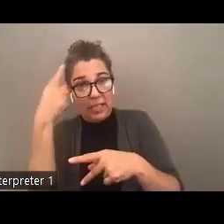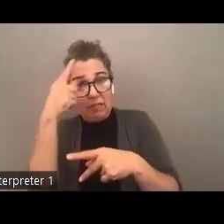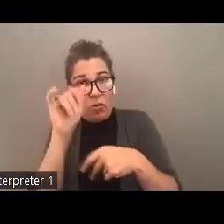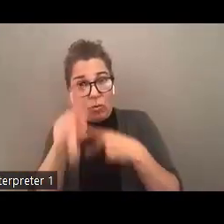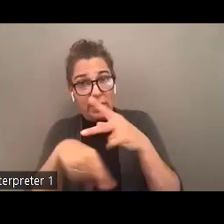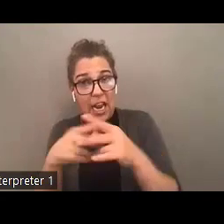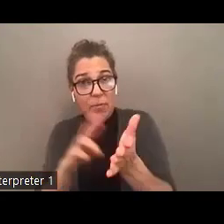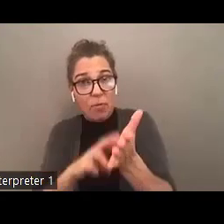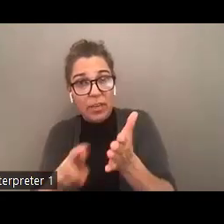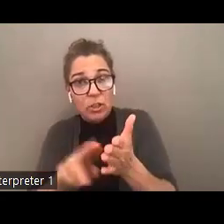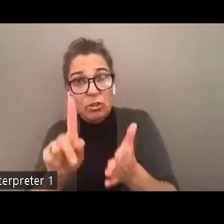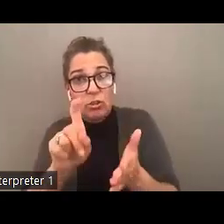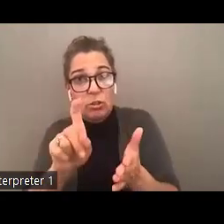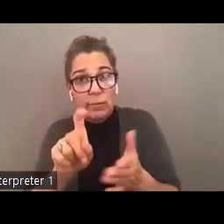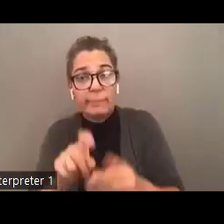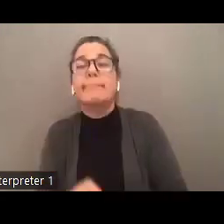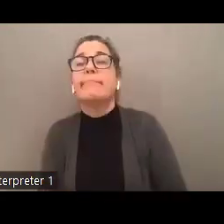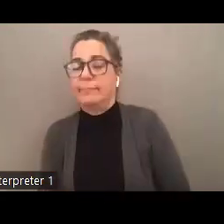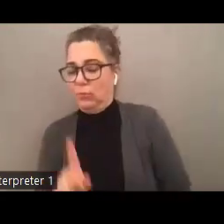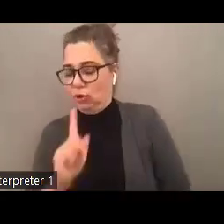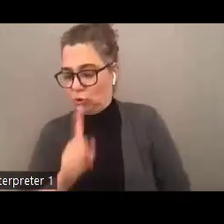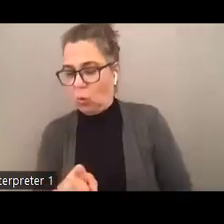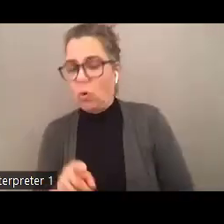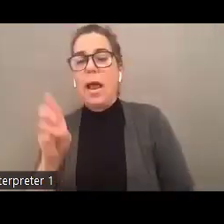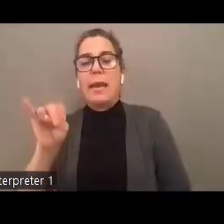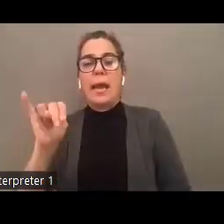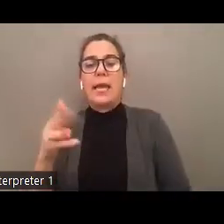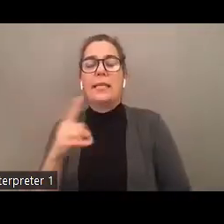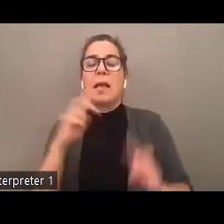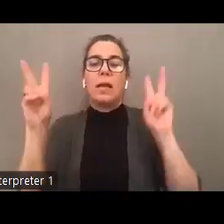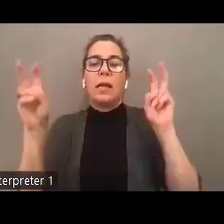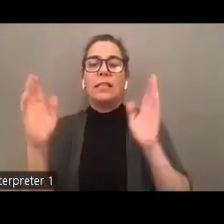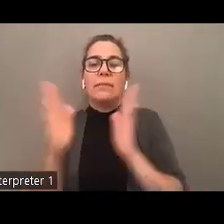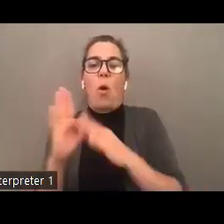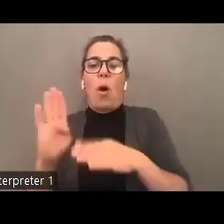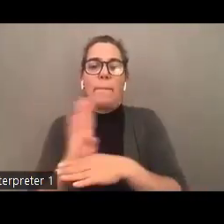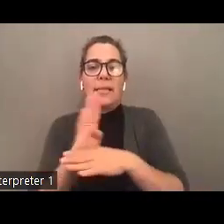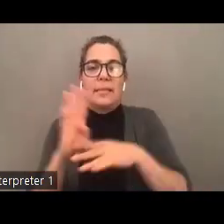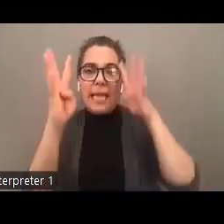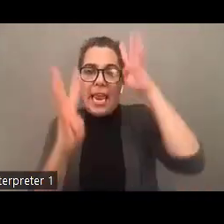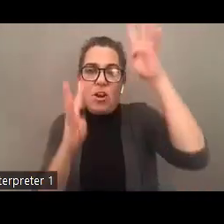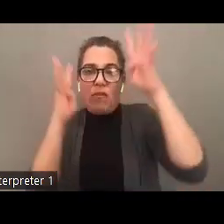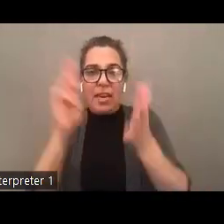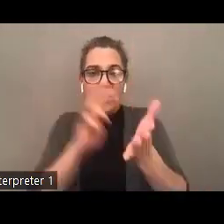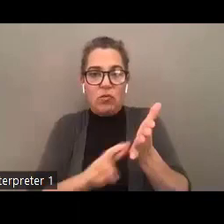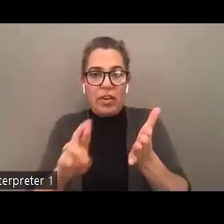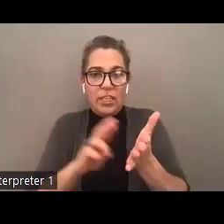Taunton Paine: Yes. So NIH has indicated that under the small business innovation research and small business technology